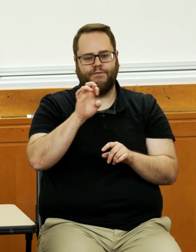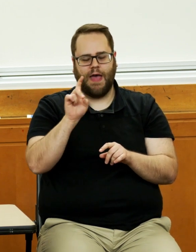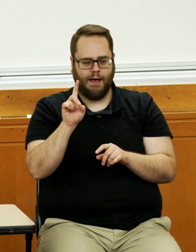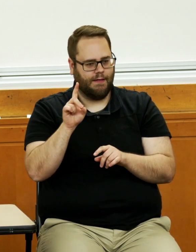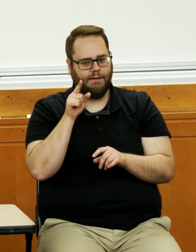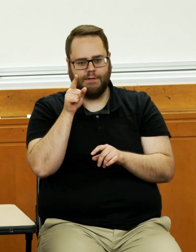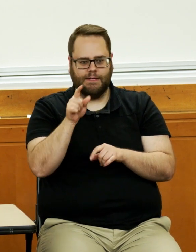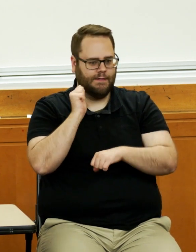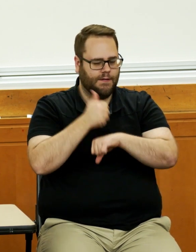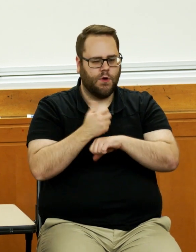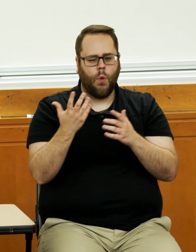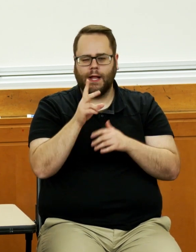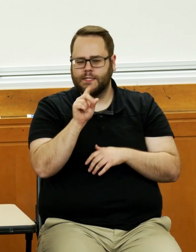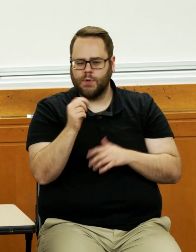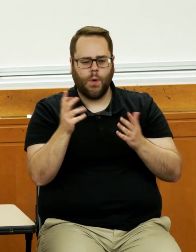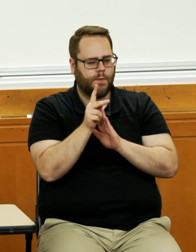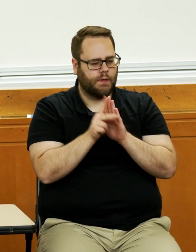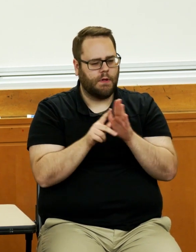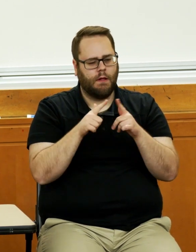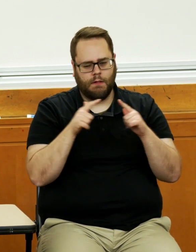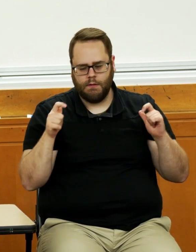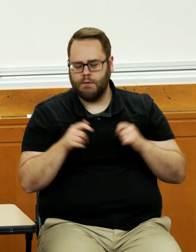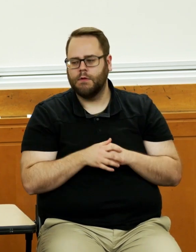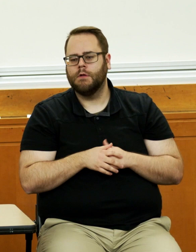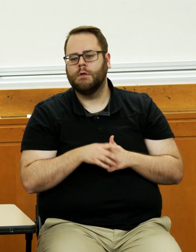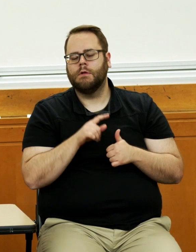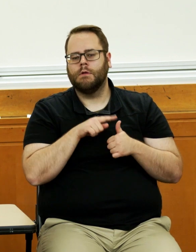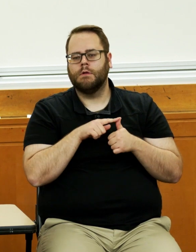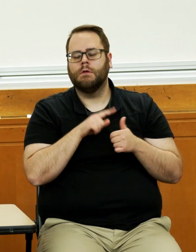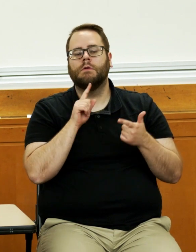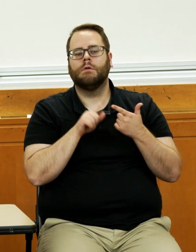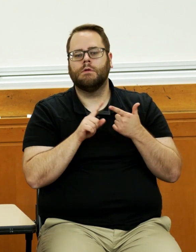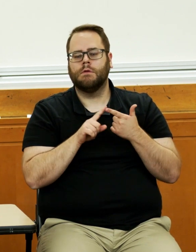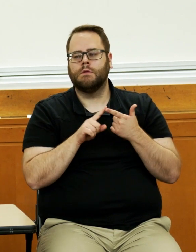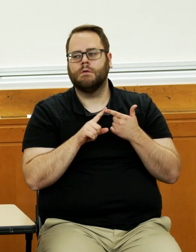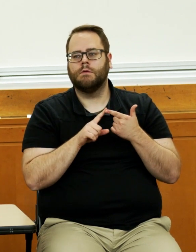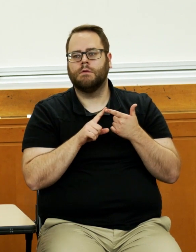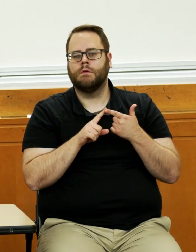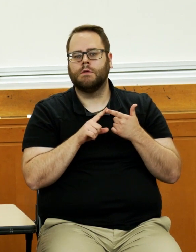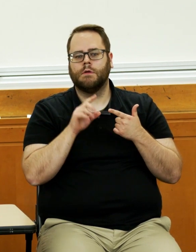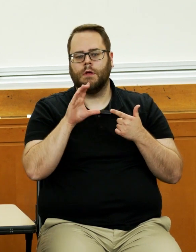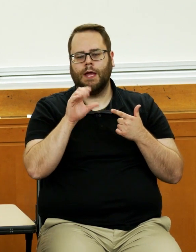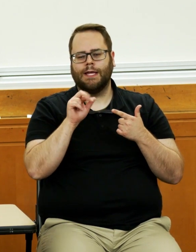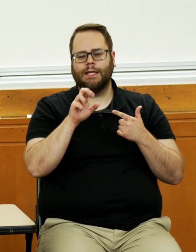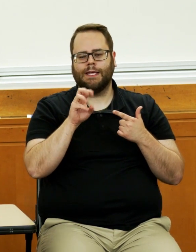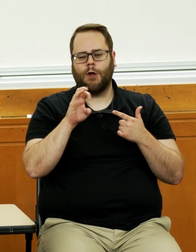what are the principles, so on and so forth. I recommended “Care Work: Dreaming Disability